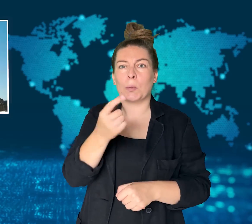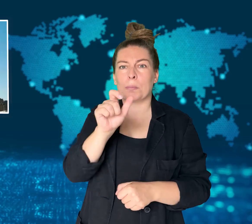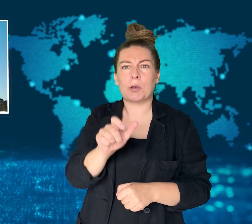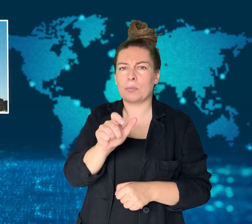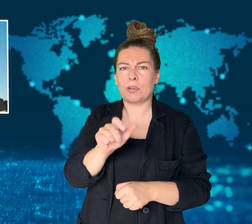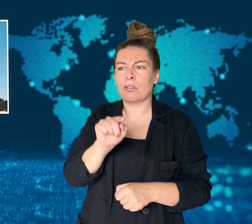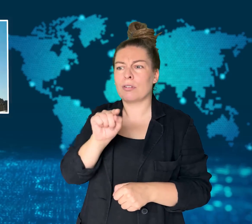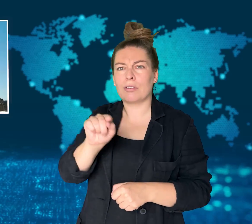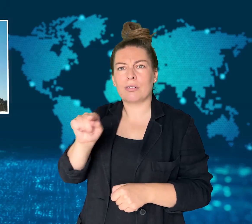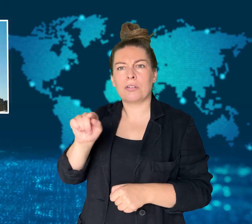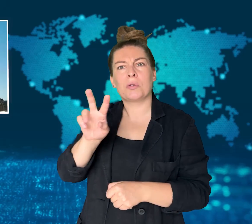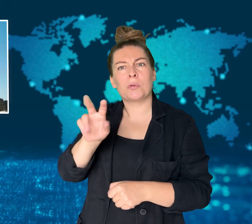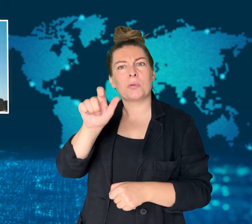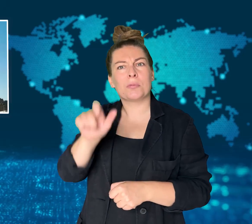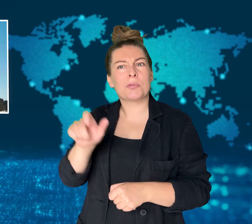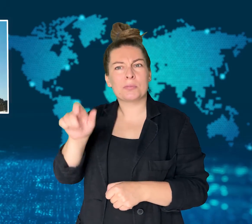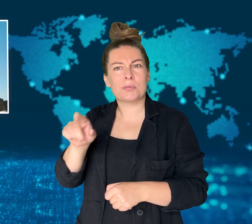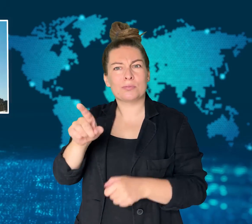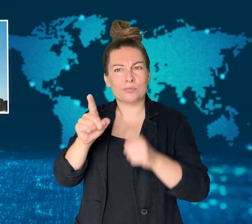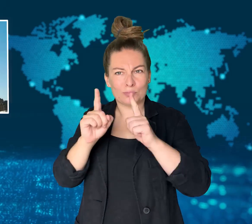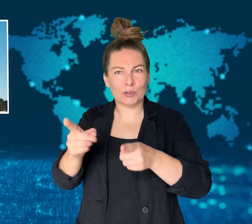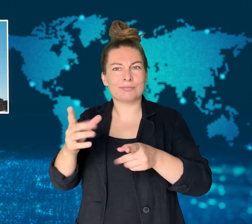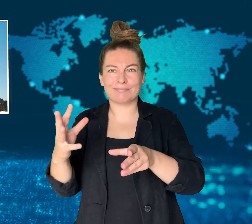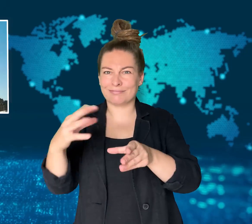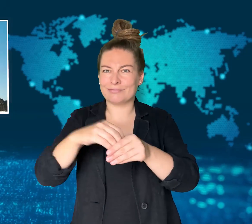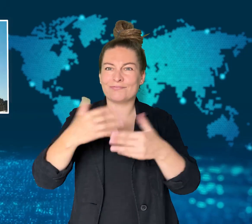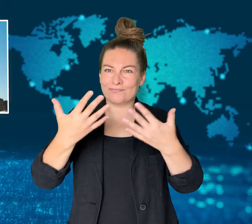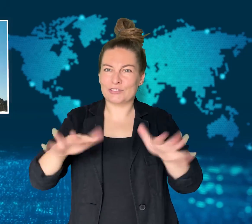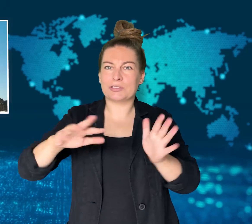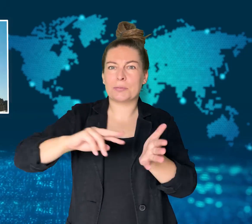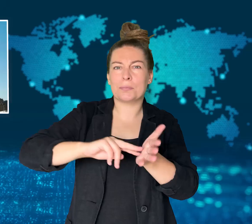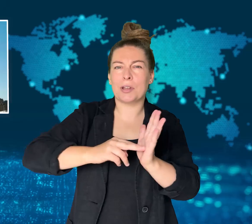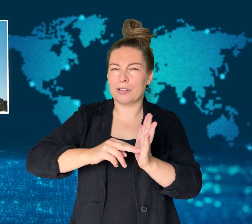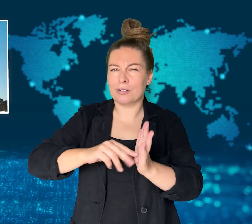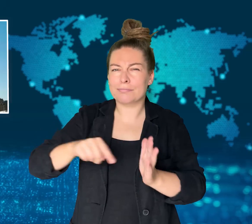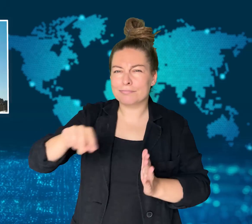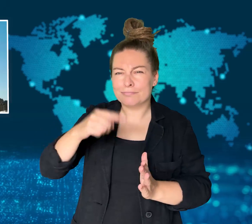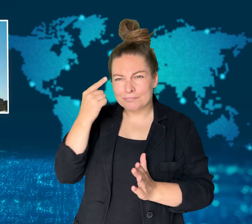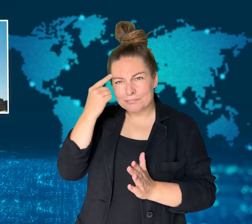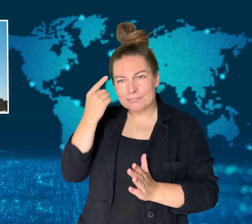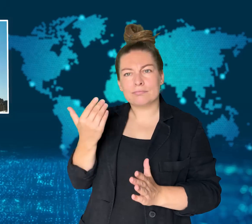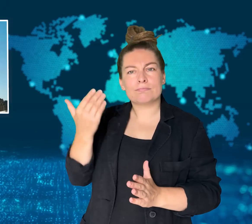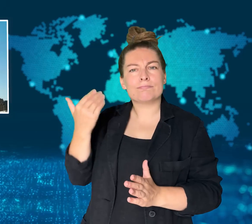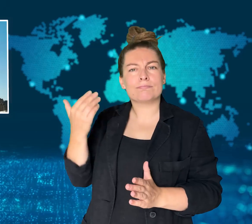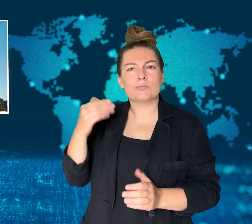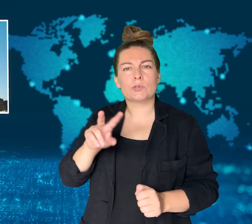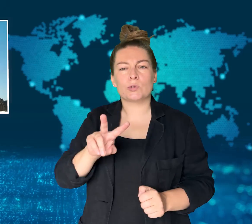Two other people were to be part of the deal.